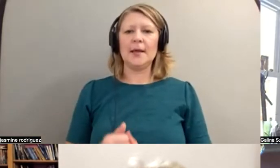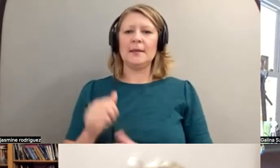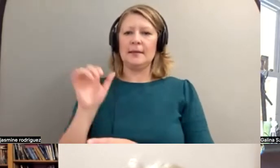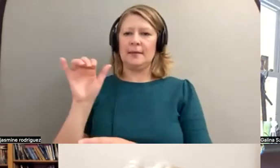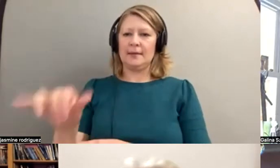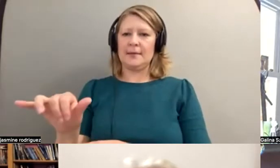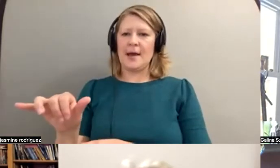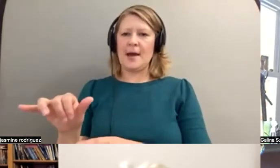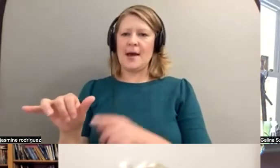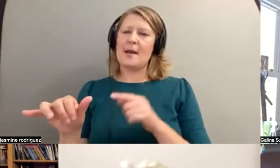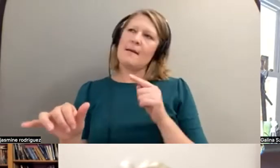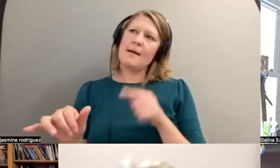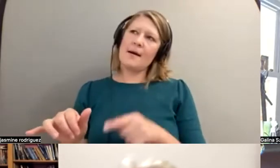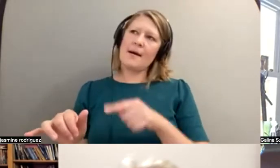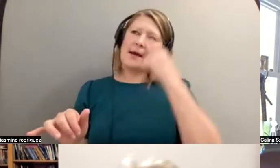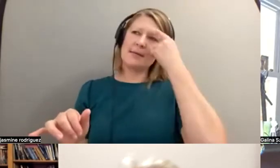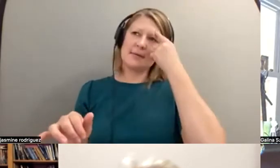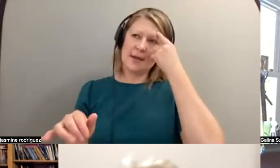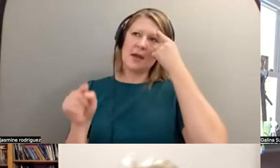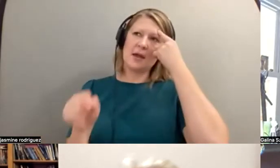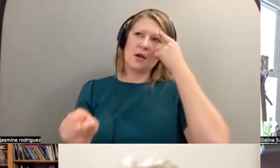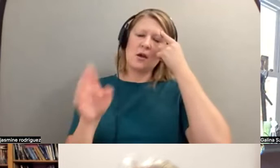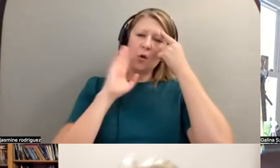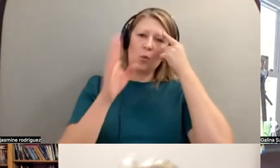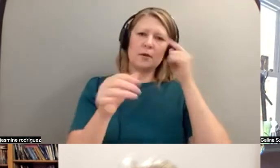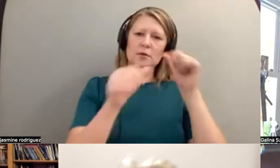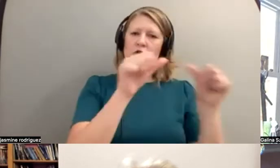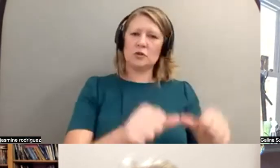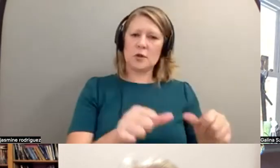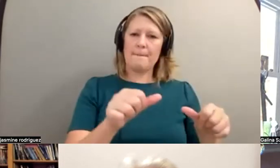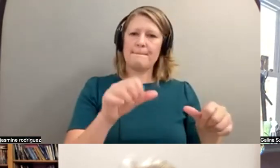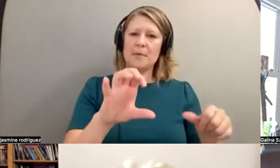because it's come through hands not thinking too much.